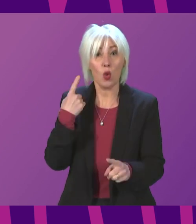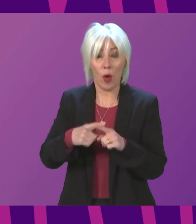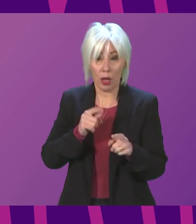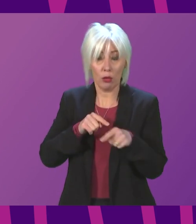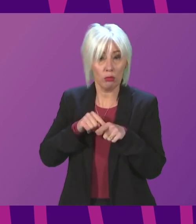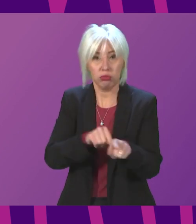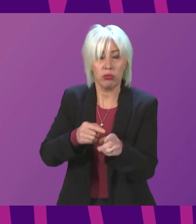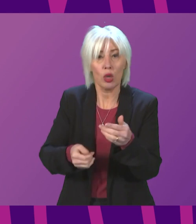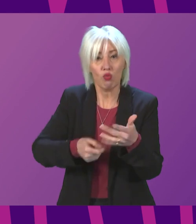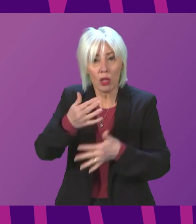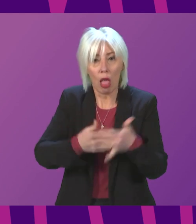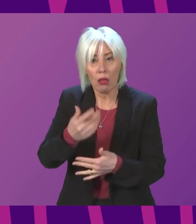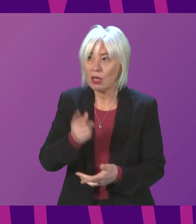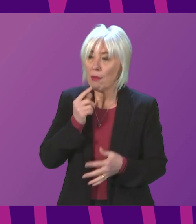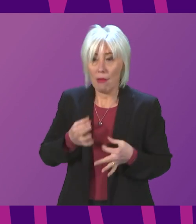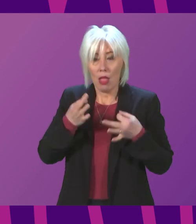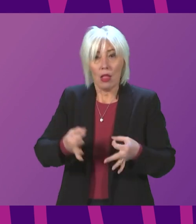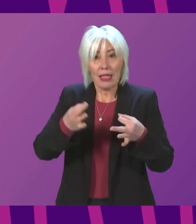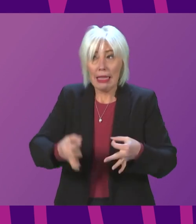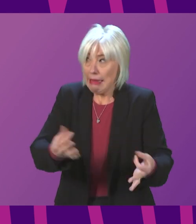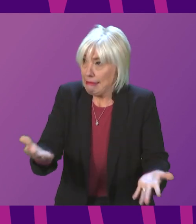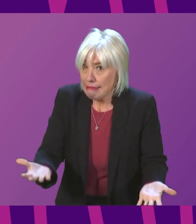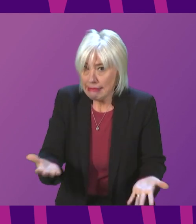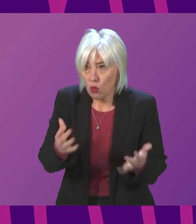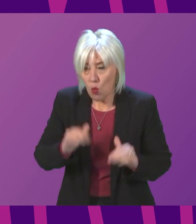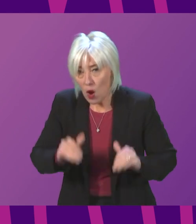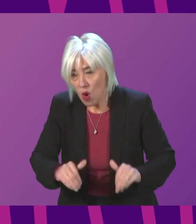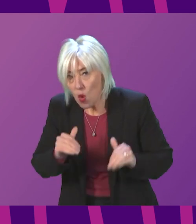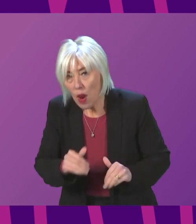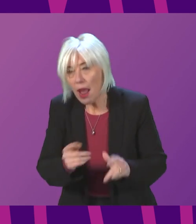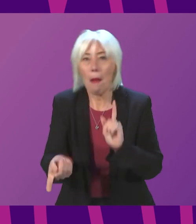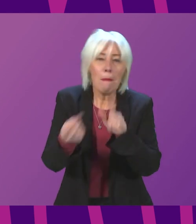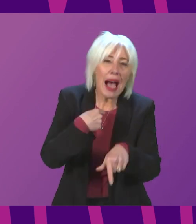me to tell me about being delayed in going back to work for days as a result of problems with capacity.